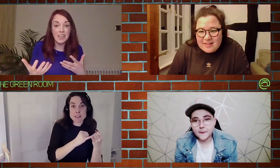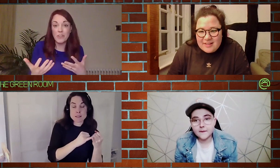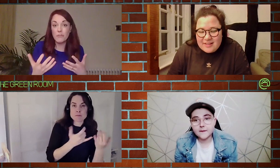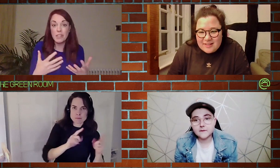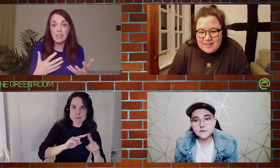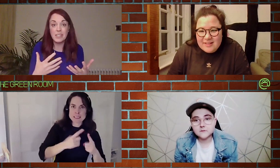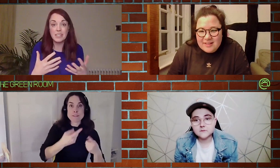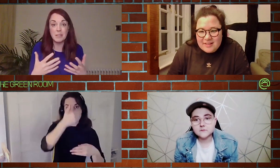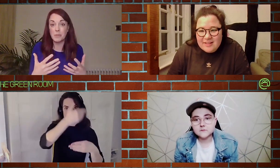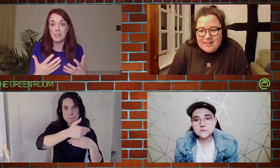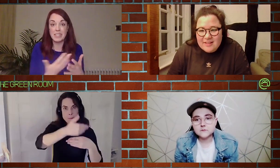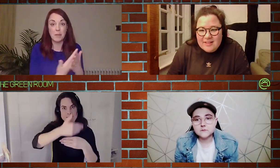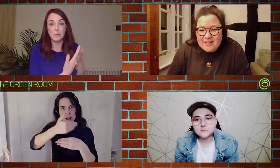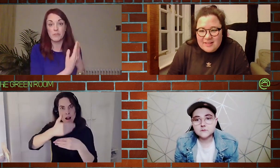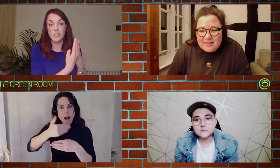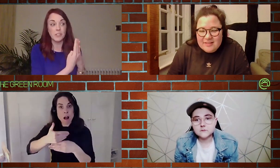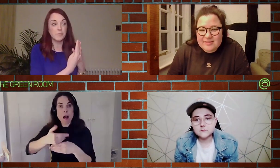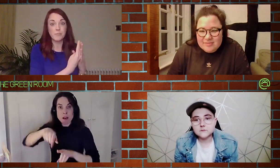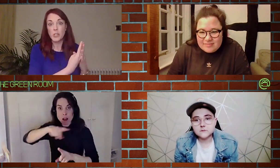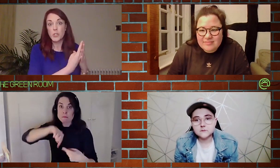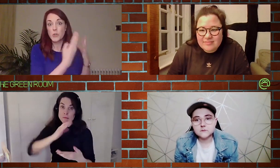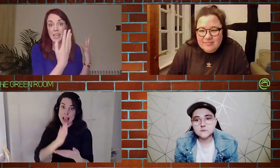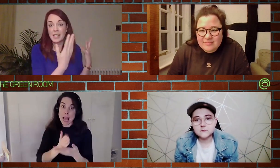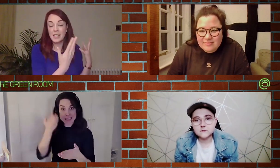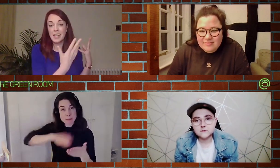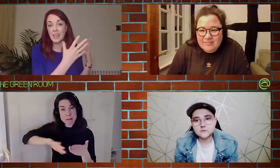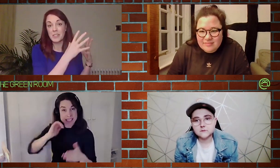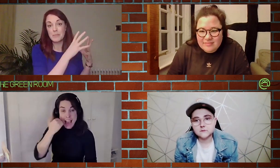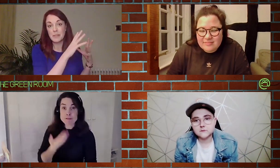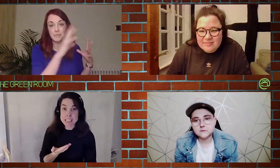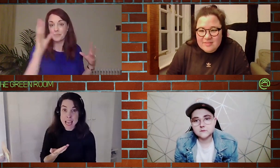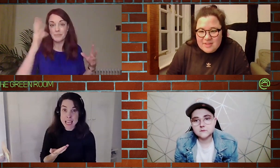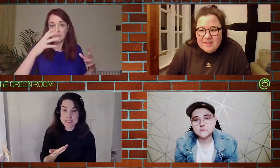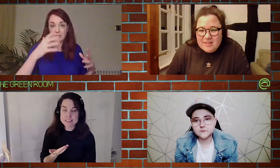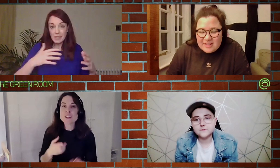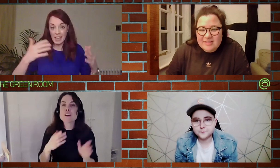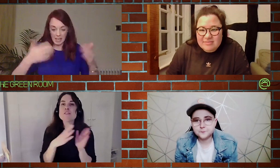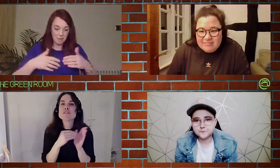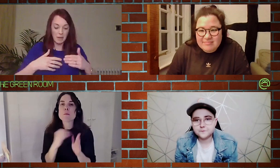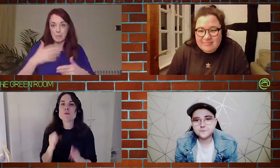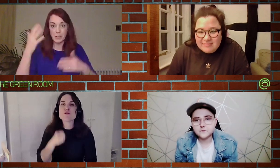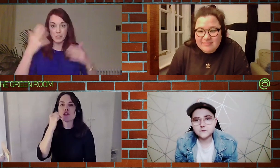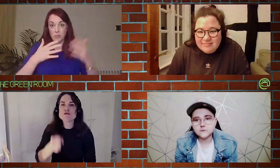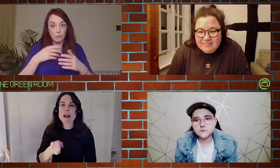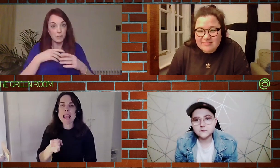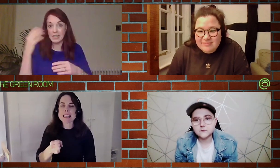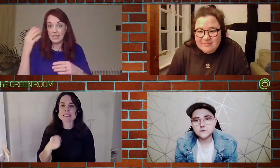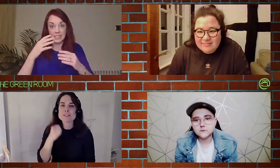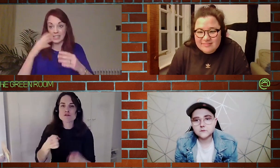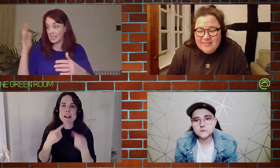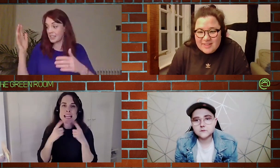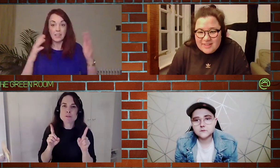a really simple example of the train announcement and the person not realising